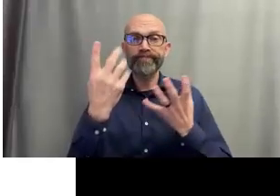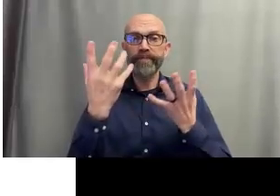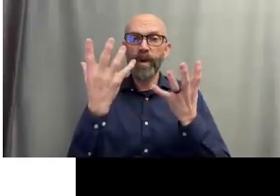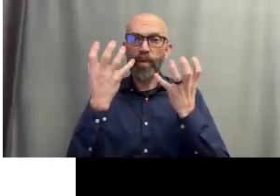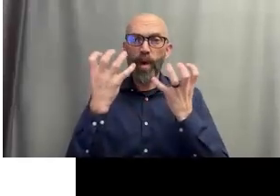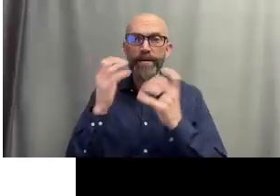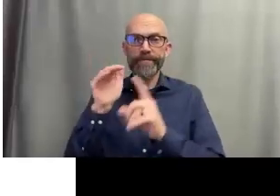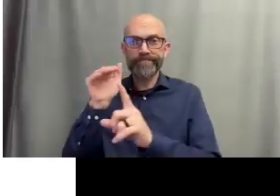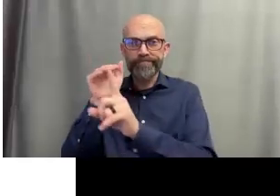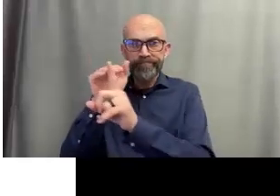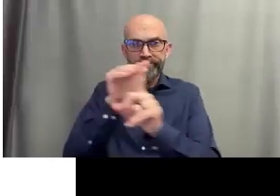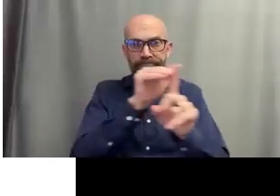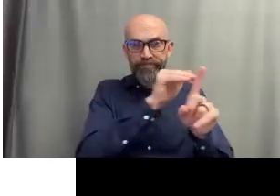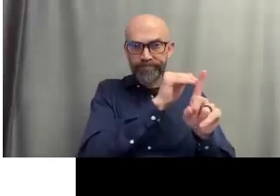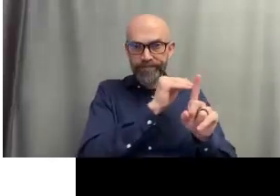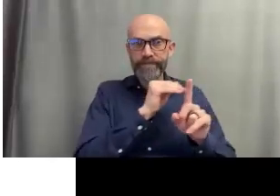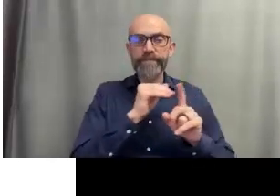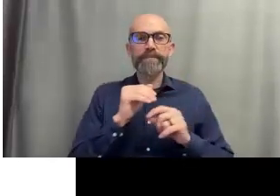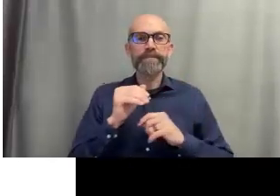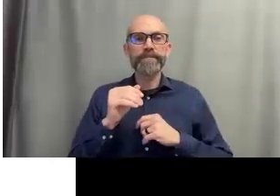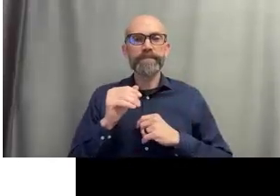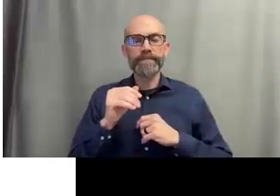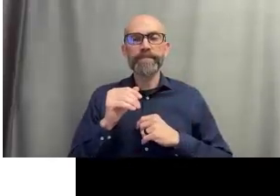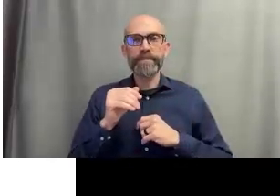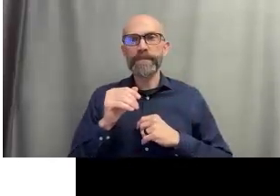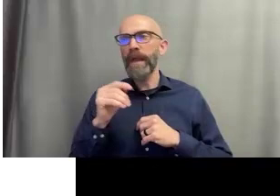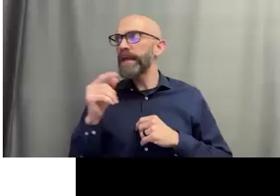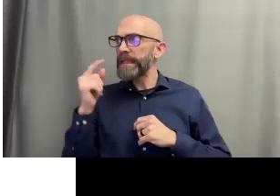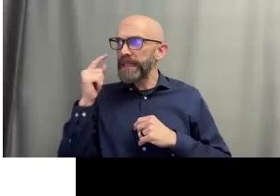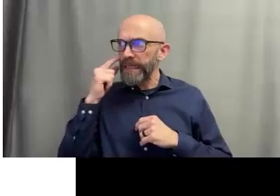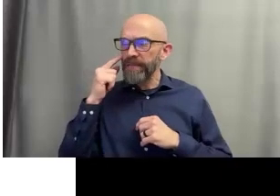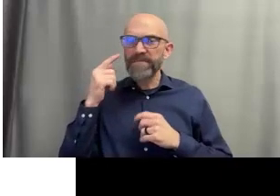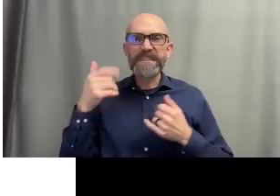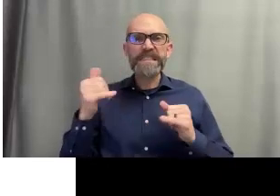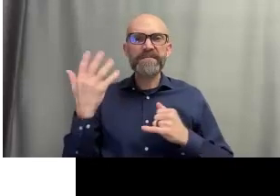remind you, I think we still, we still have, like, 15 or so minutes,